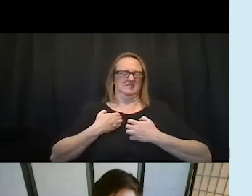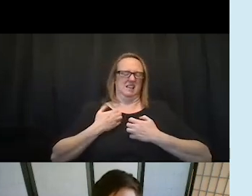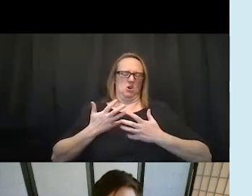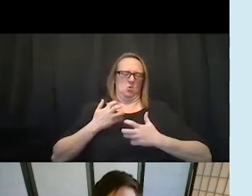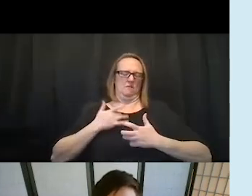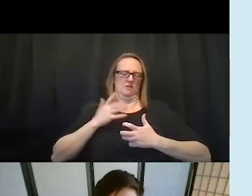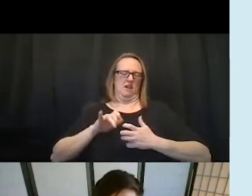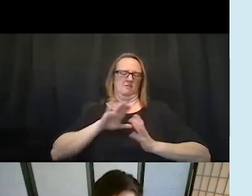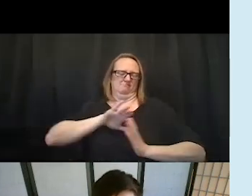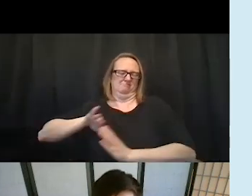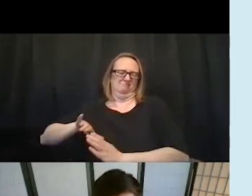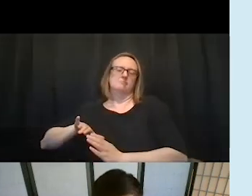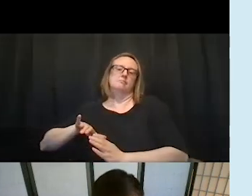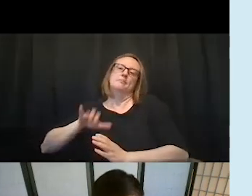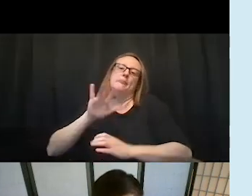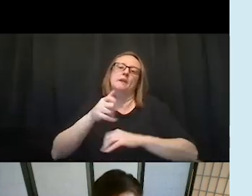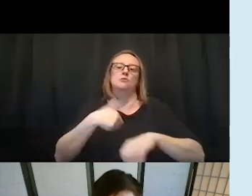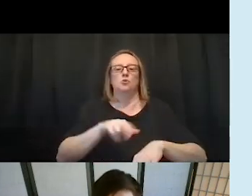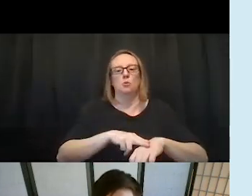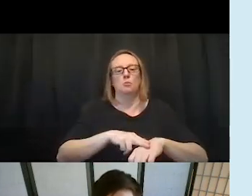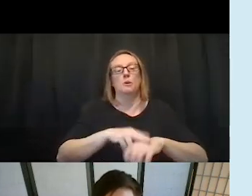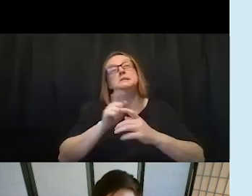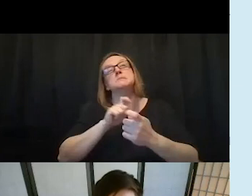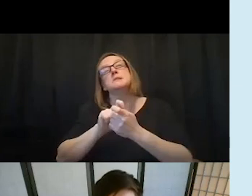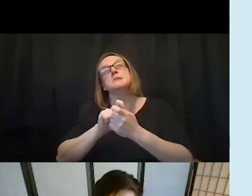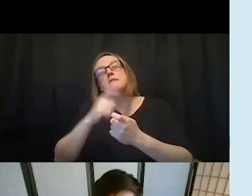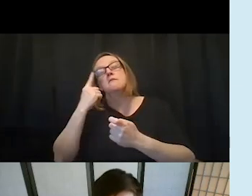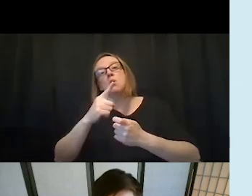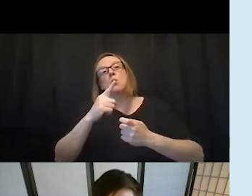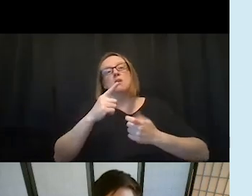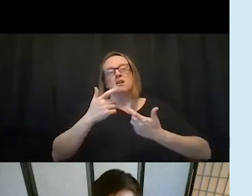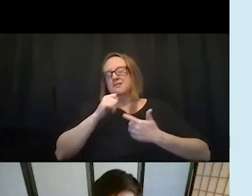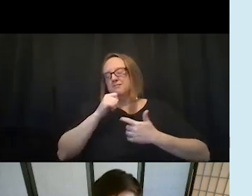painful or uncomfortable sensations because a lot of emotions are uncomfortable or painful